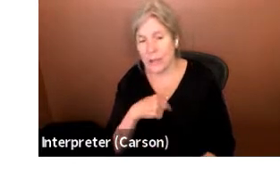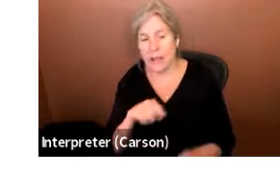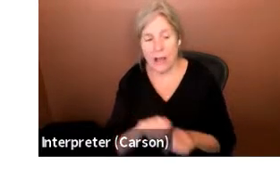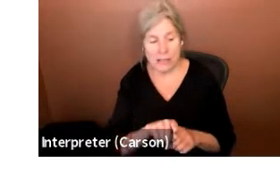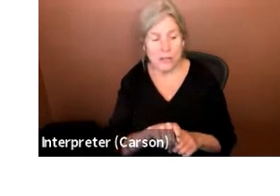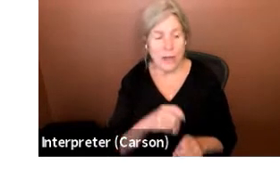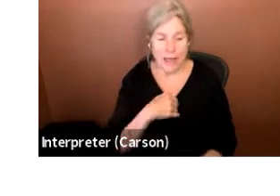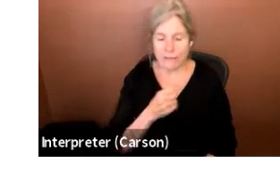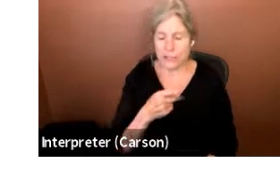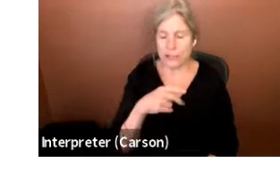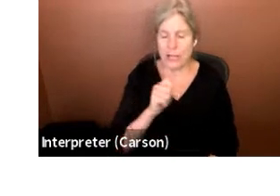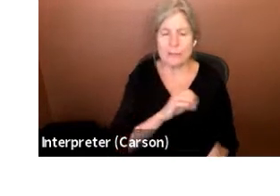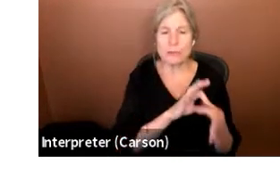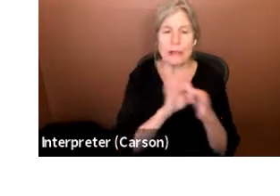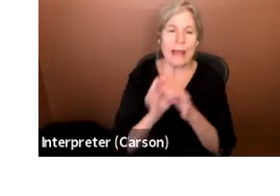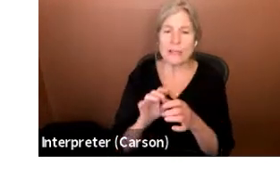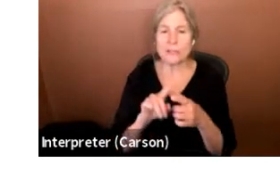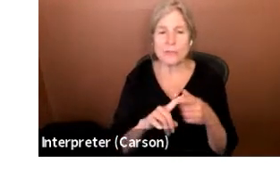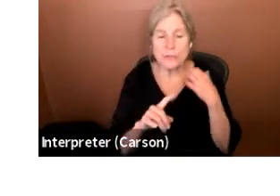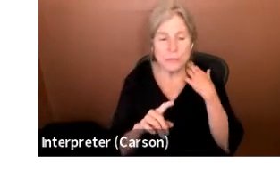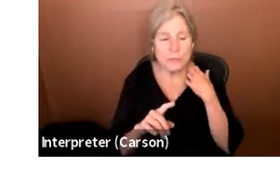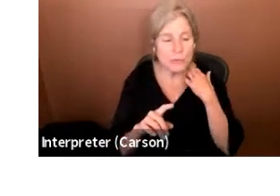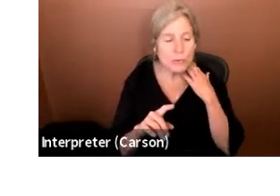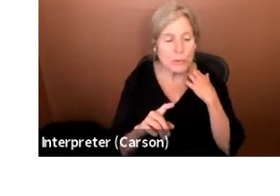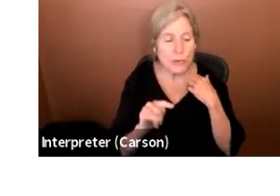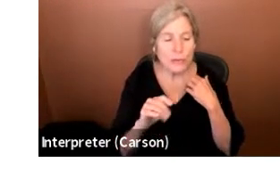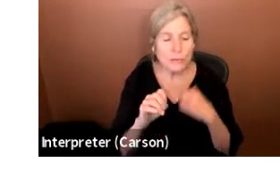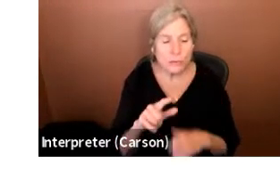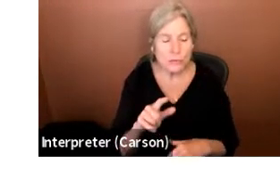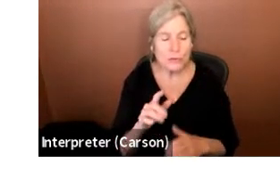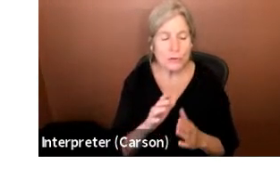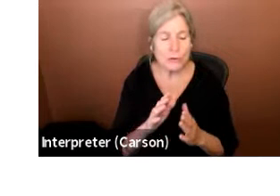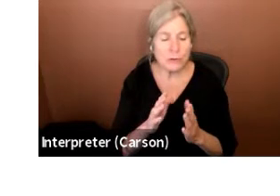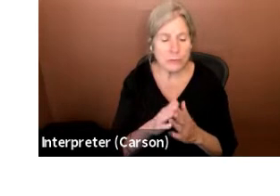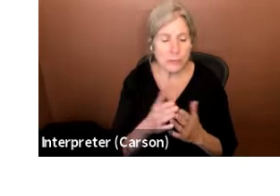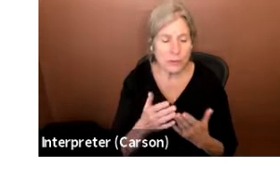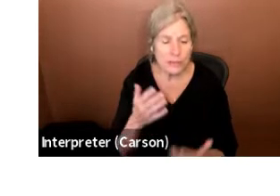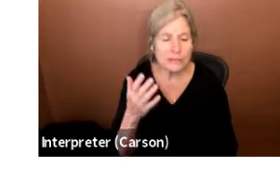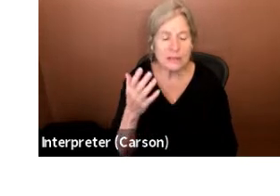relate to the visual